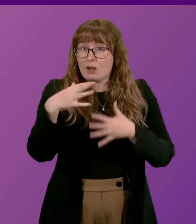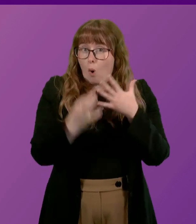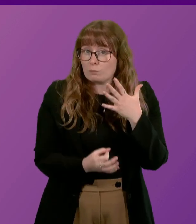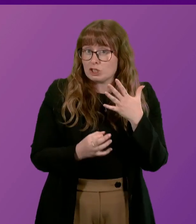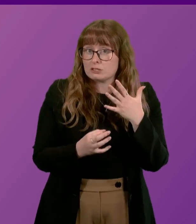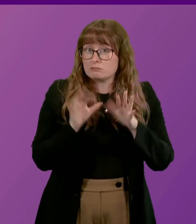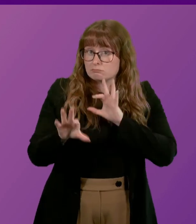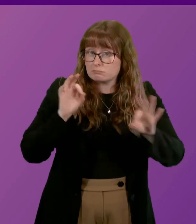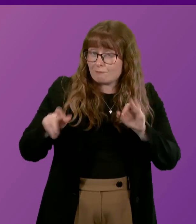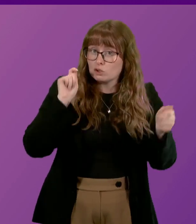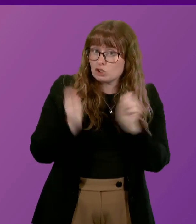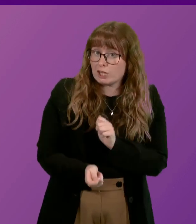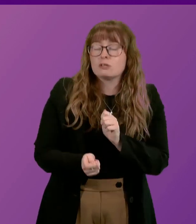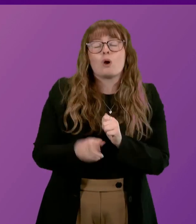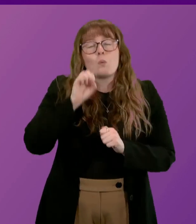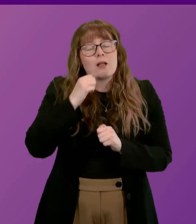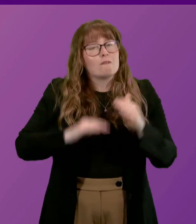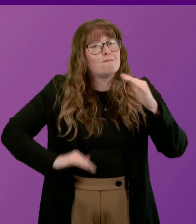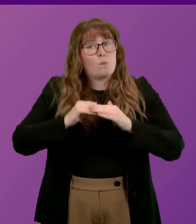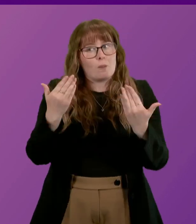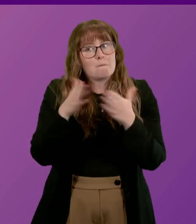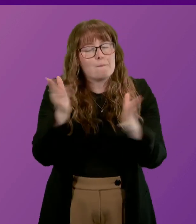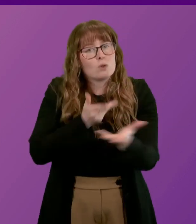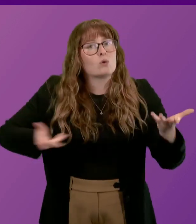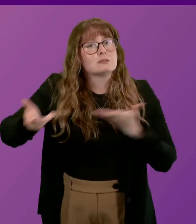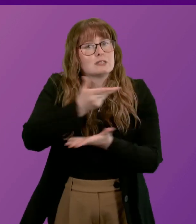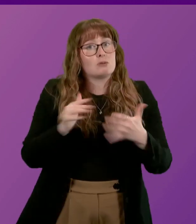which will be the subject of a full public consultation that will commence at the end